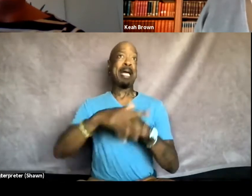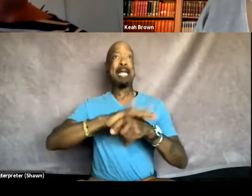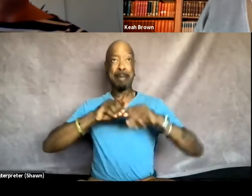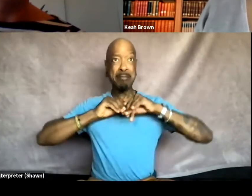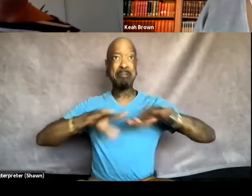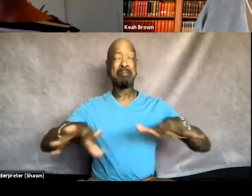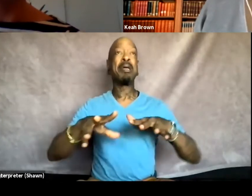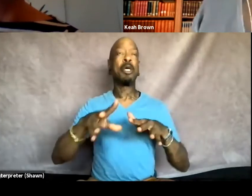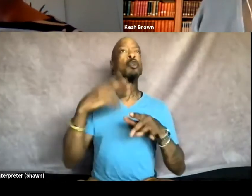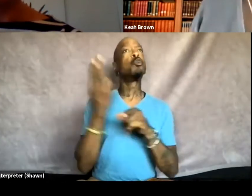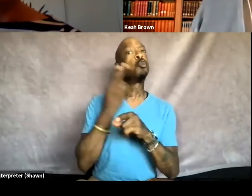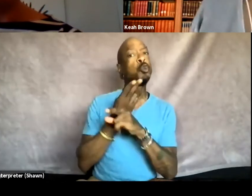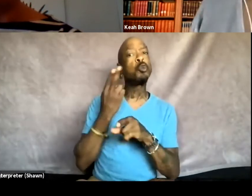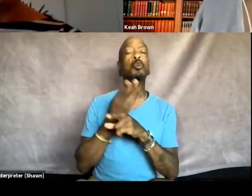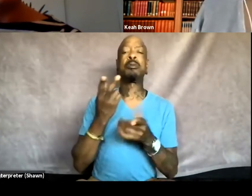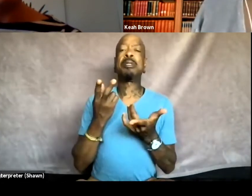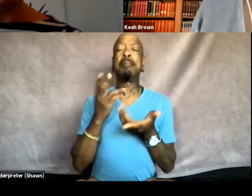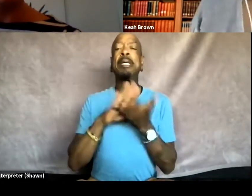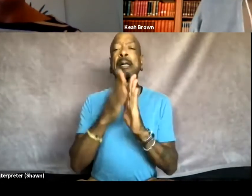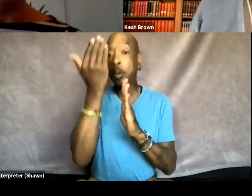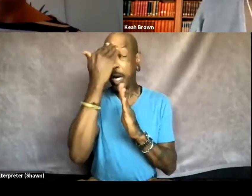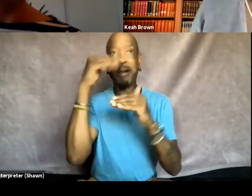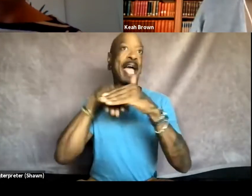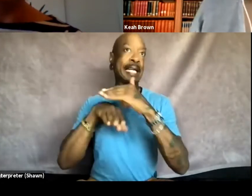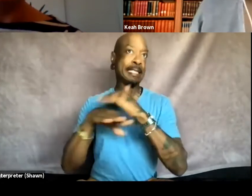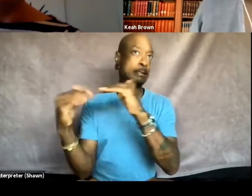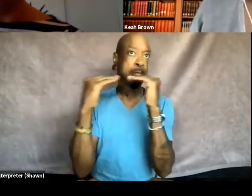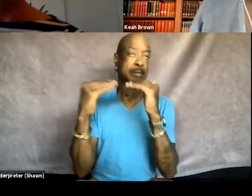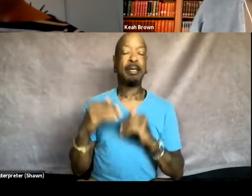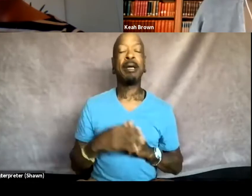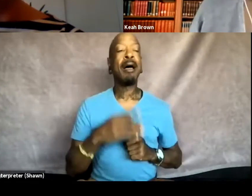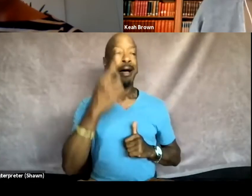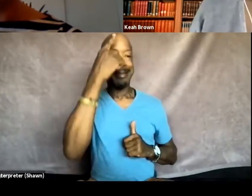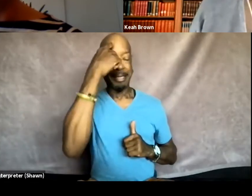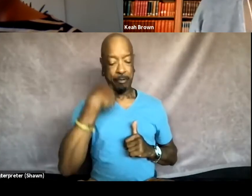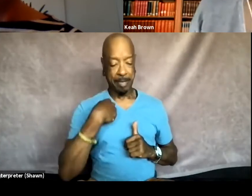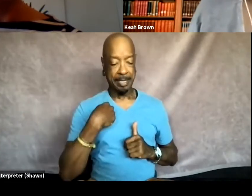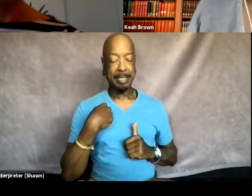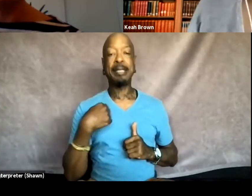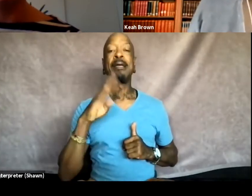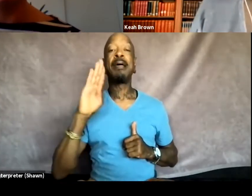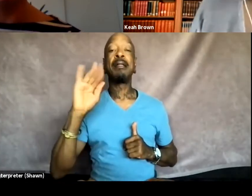Keah Brown: hmm I mean, I think, for me, the biggest thing that I gained from this is the